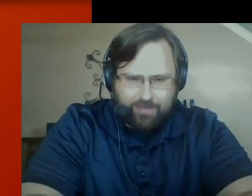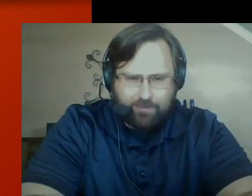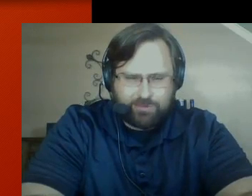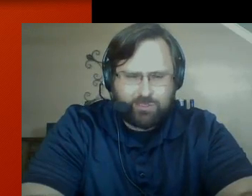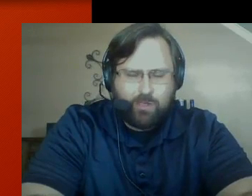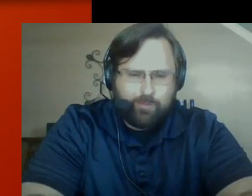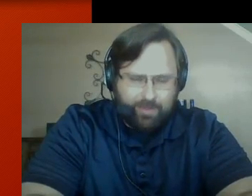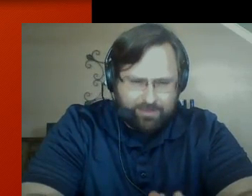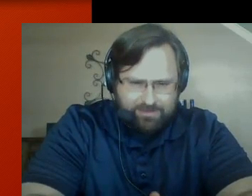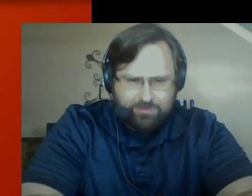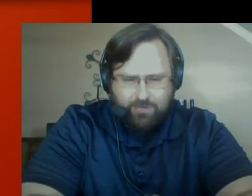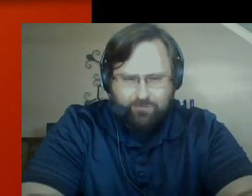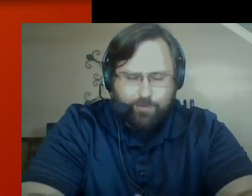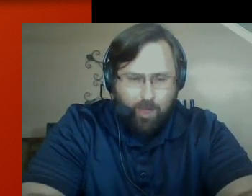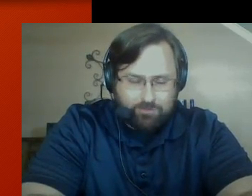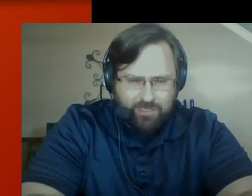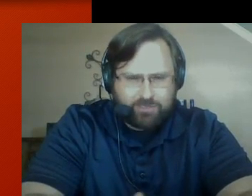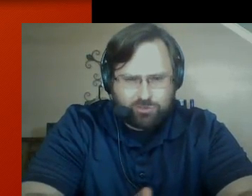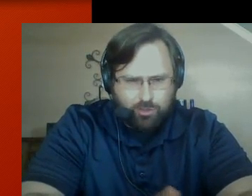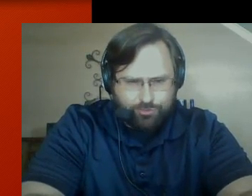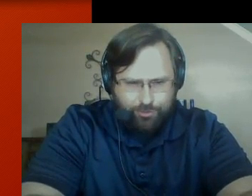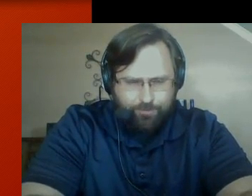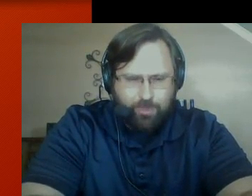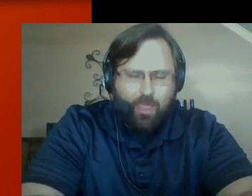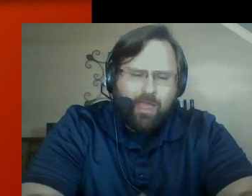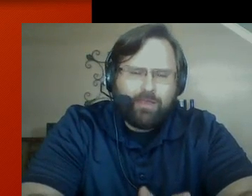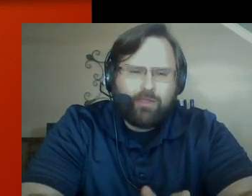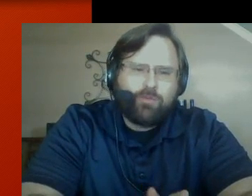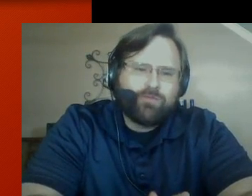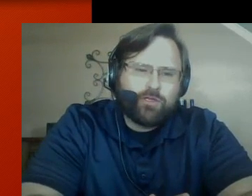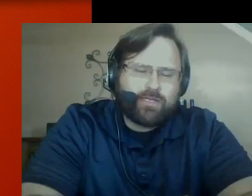Language being a subject verb object structure and now that we've looked at